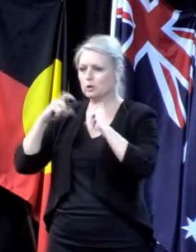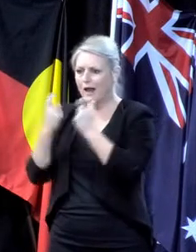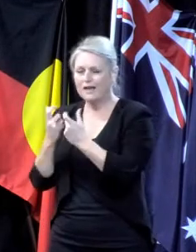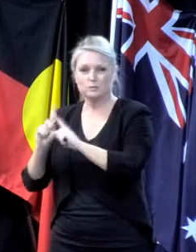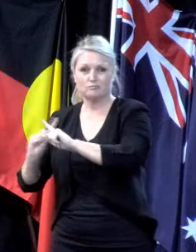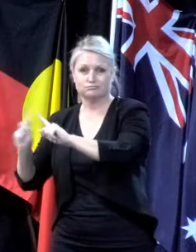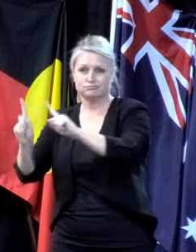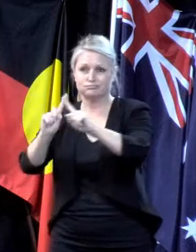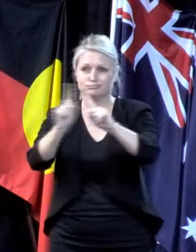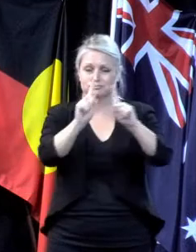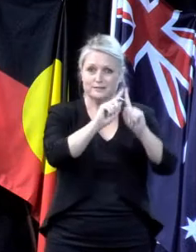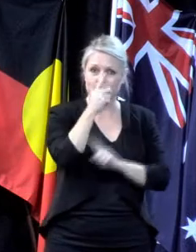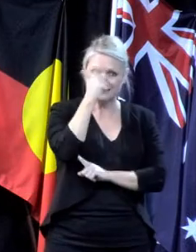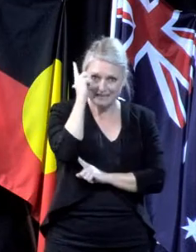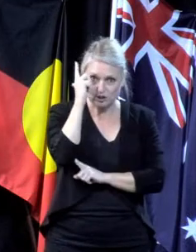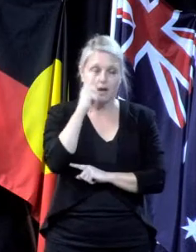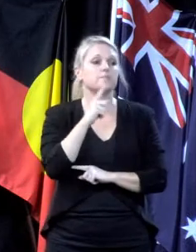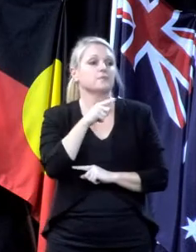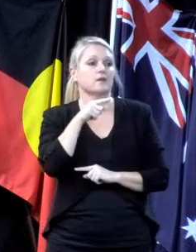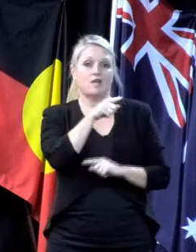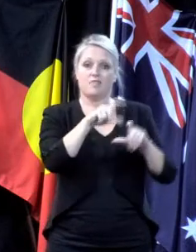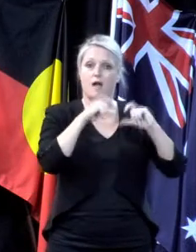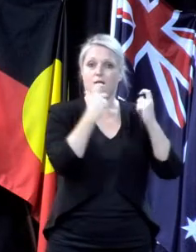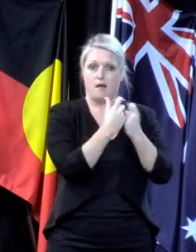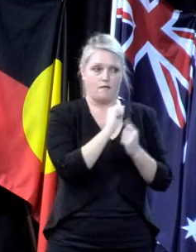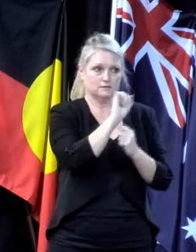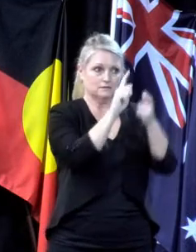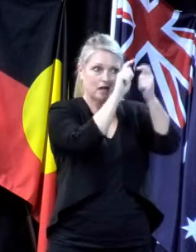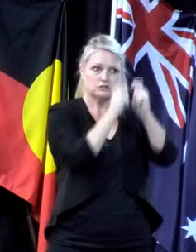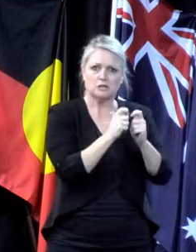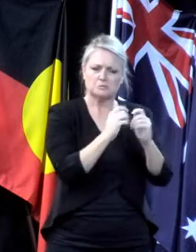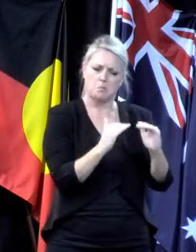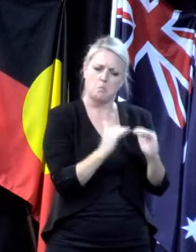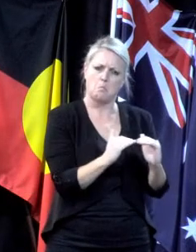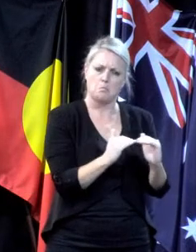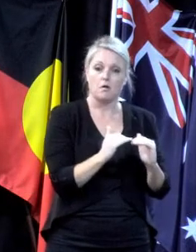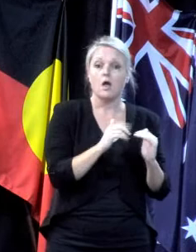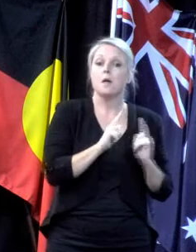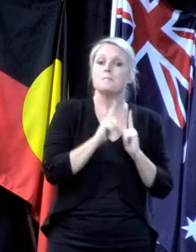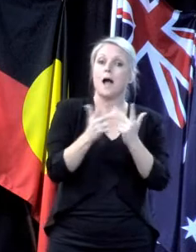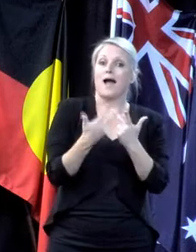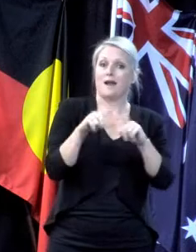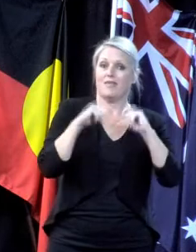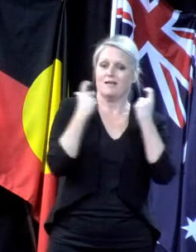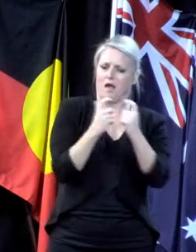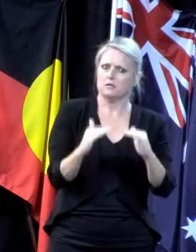of adjustment to that child based on their individual subject area. In PE, someone with a physical disability might require more adjustment